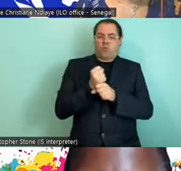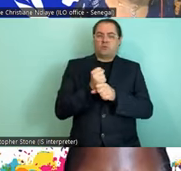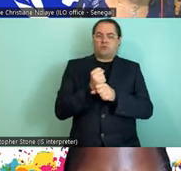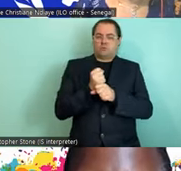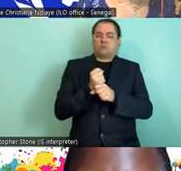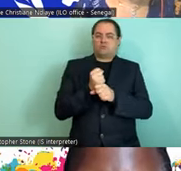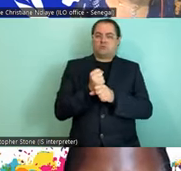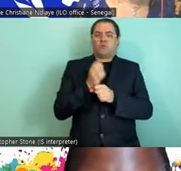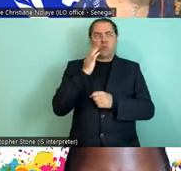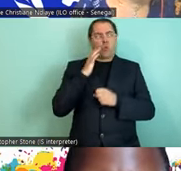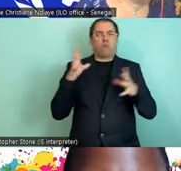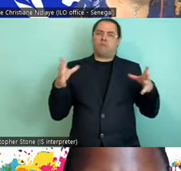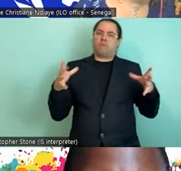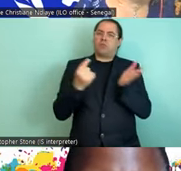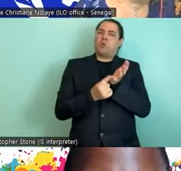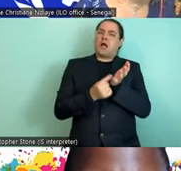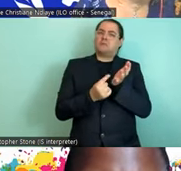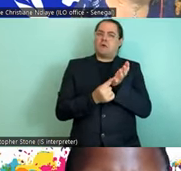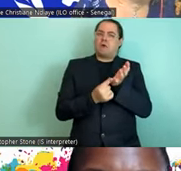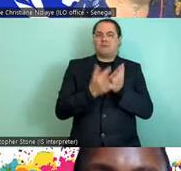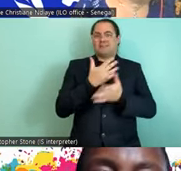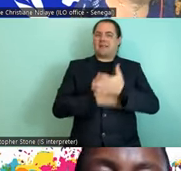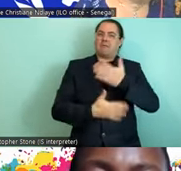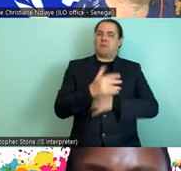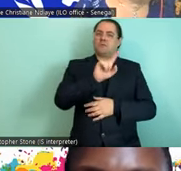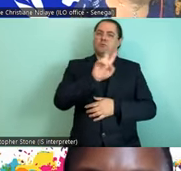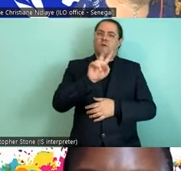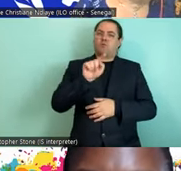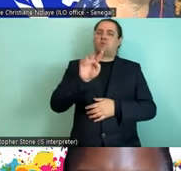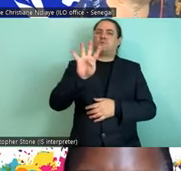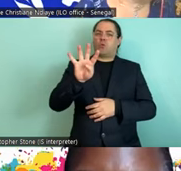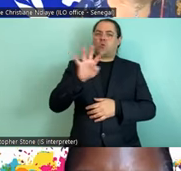with disabilities in Uganda so signing up to that proof of commitment with the help